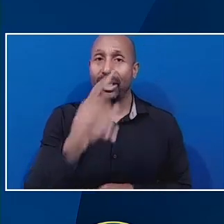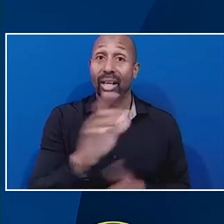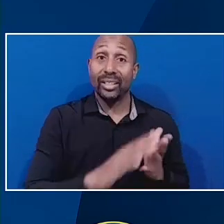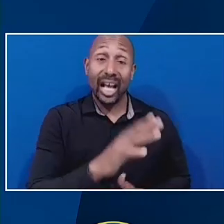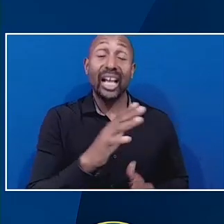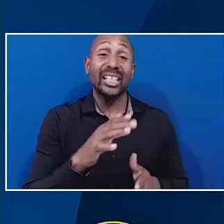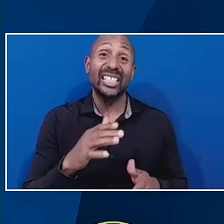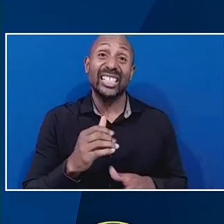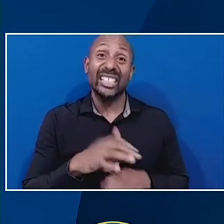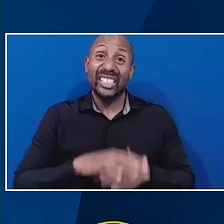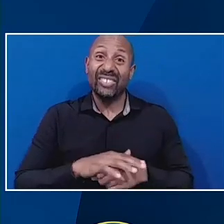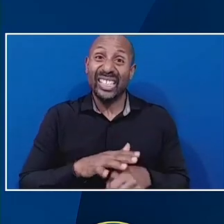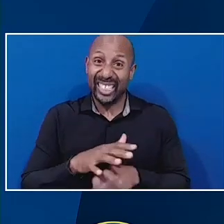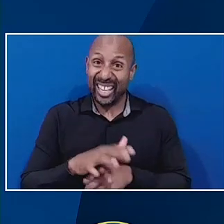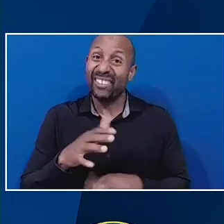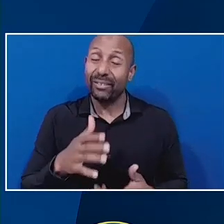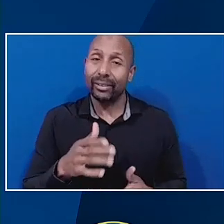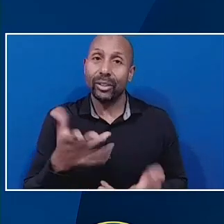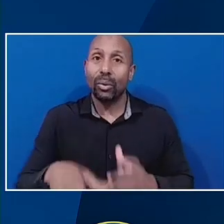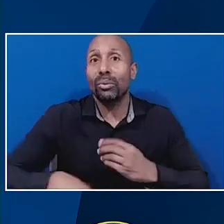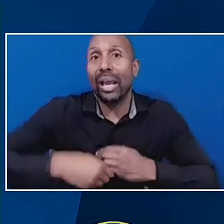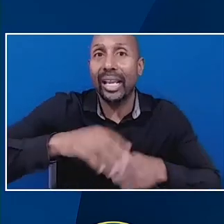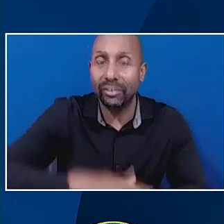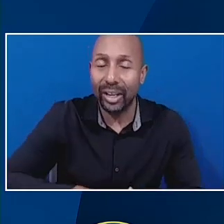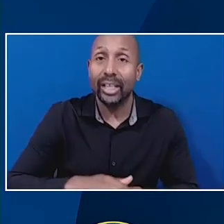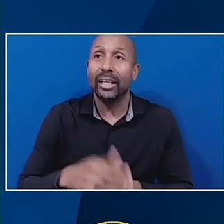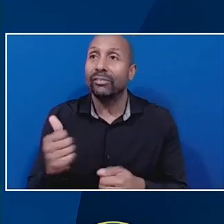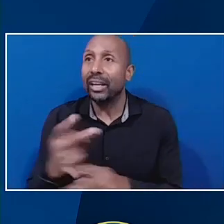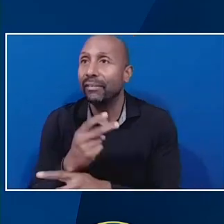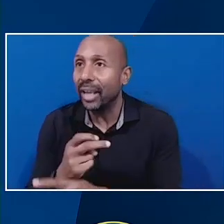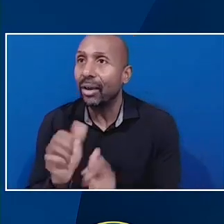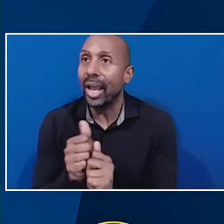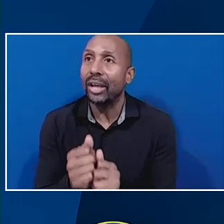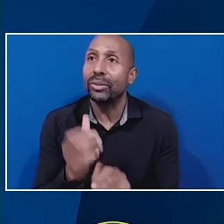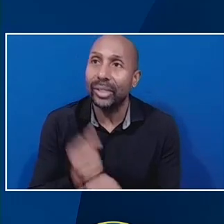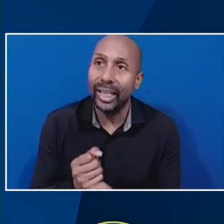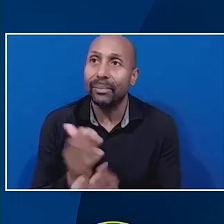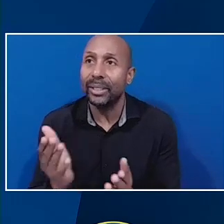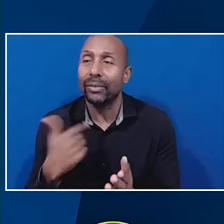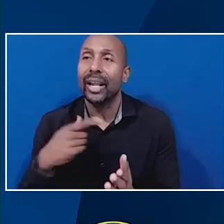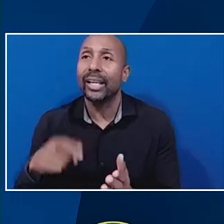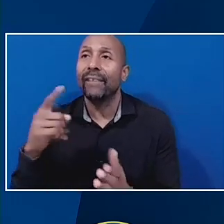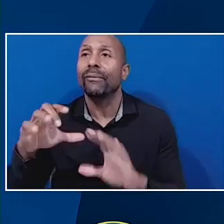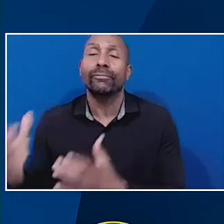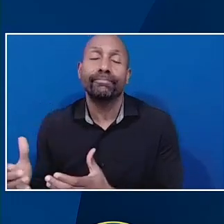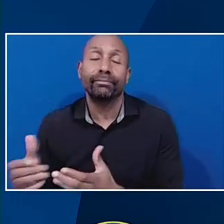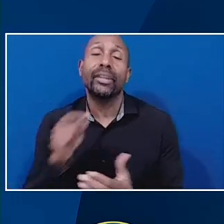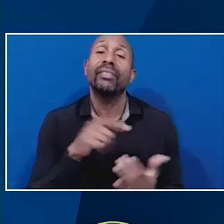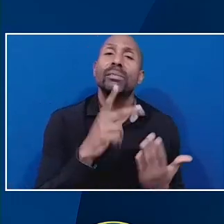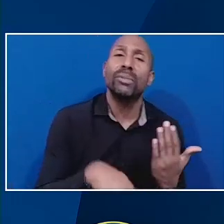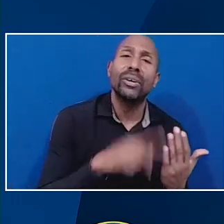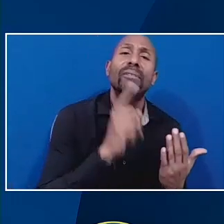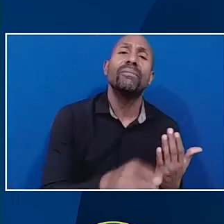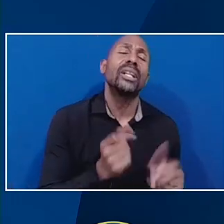without adding stress figuring out how to get the materials I need for class. This program makes my life so much easier.